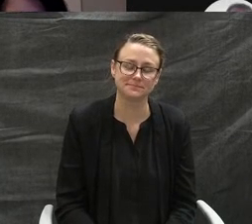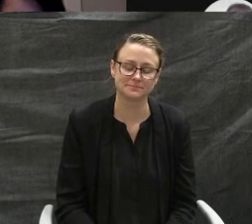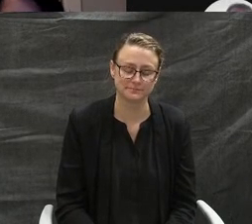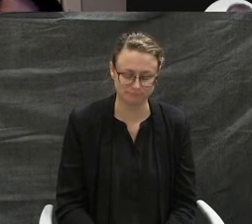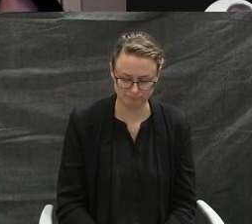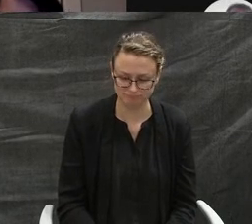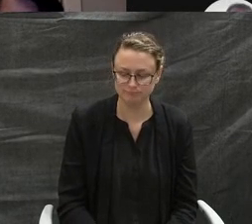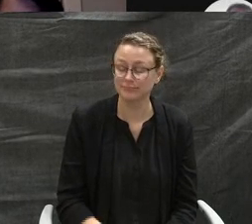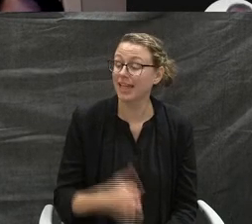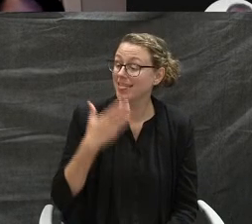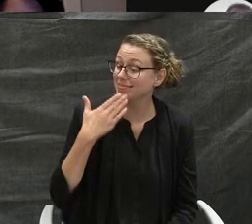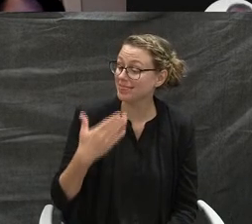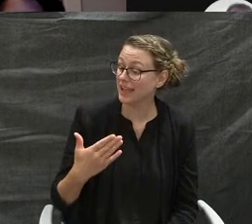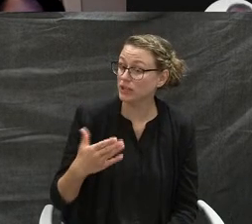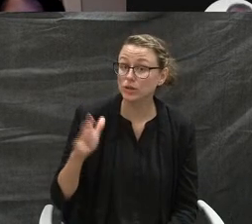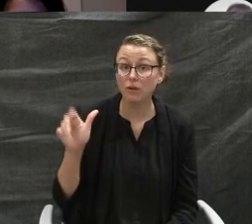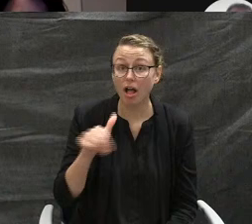Thank you it. Does anybody mark?